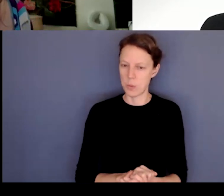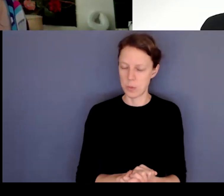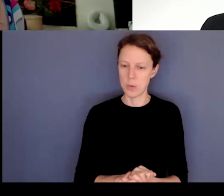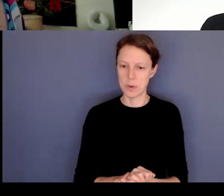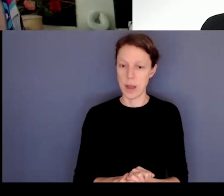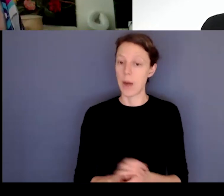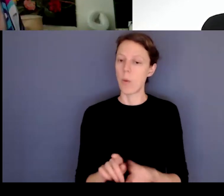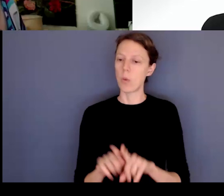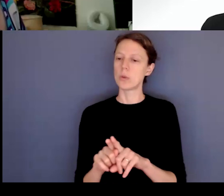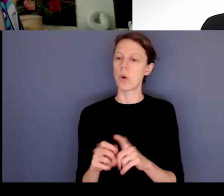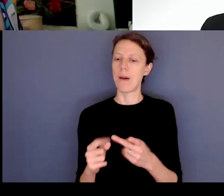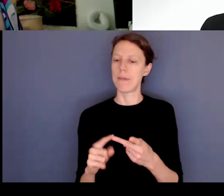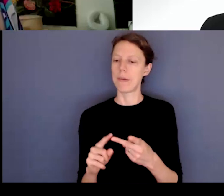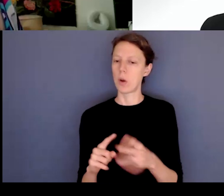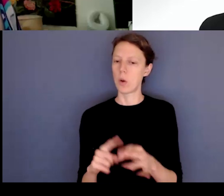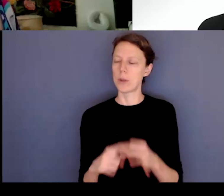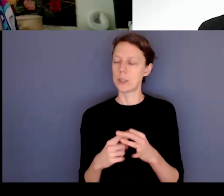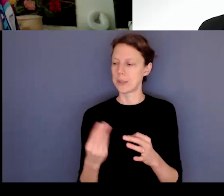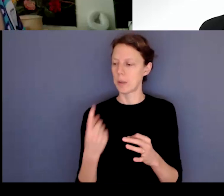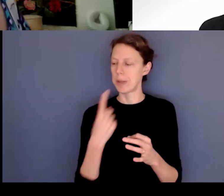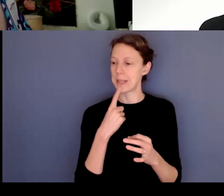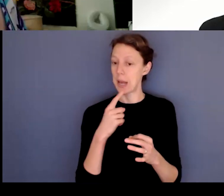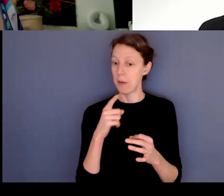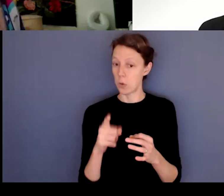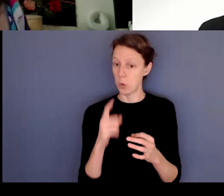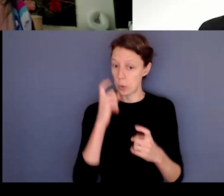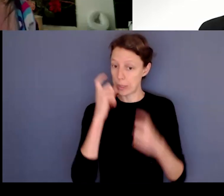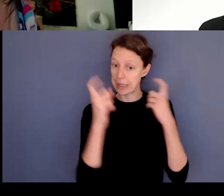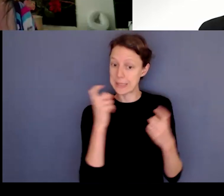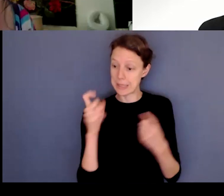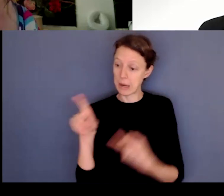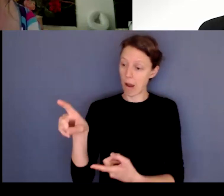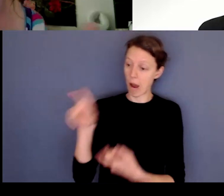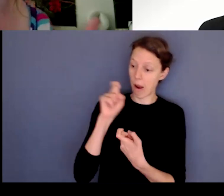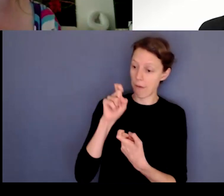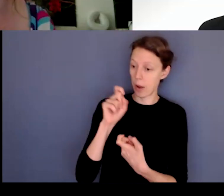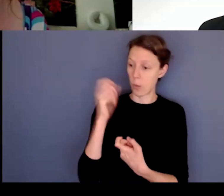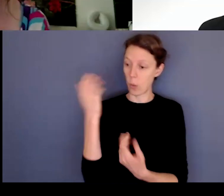somebody has put in these words, 'have you considered hiring cool young people to lead the Insta work?' So in terms of that